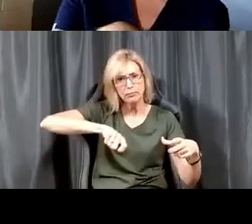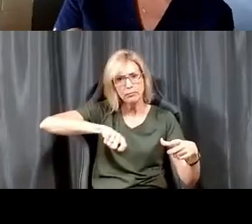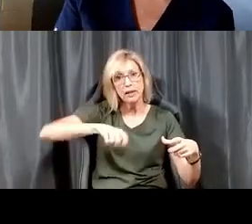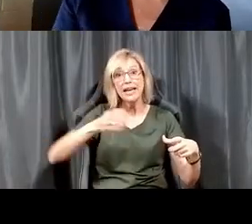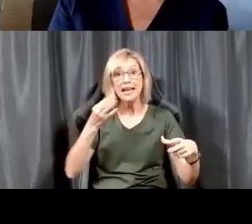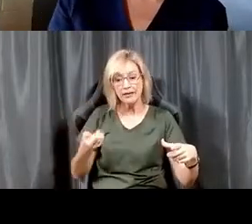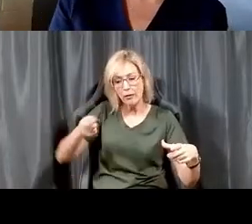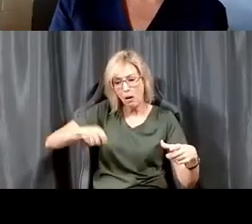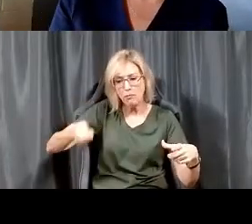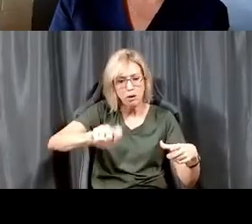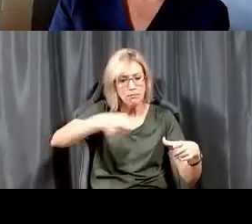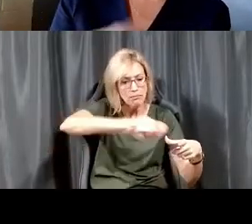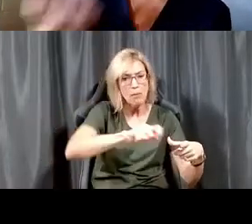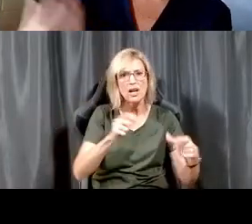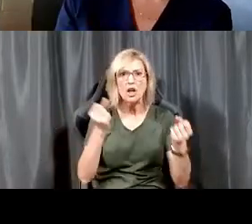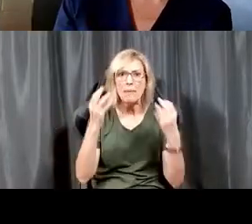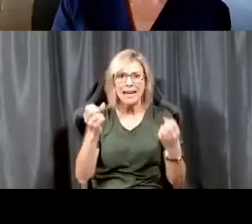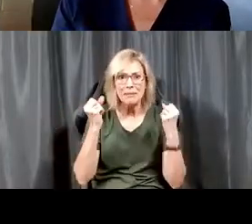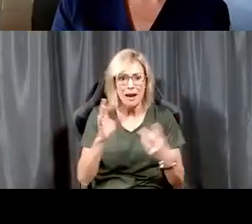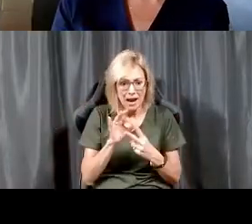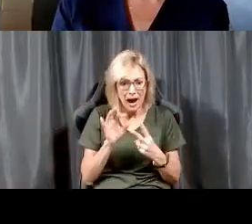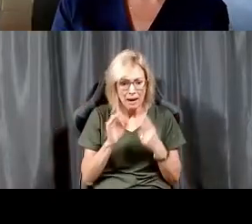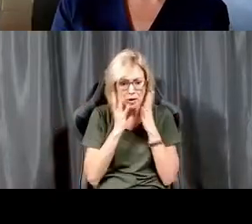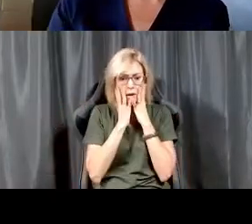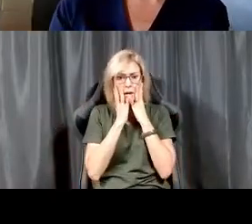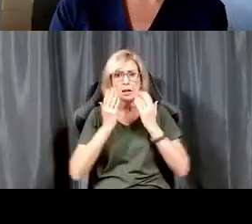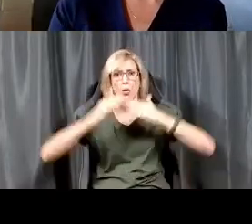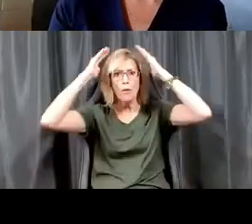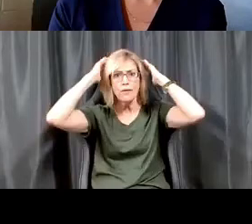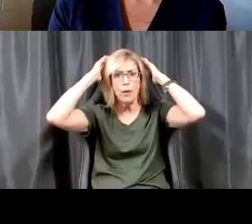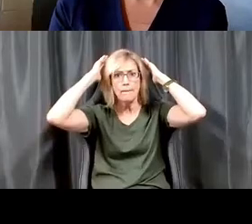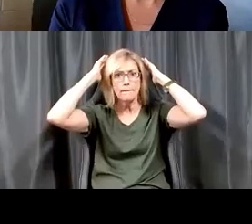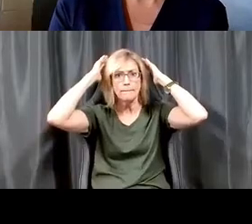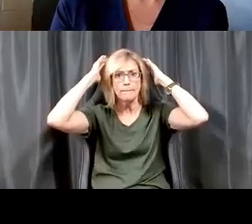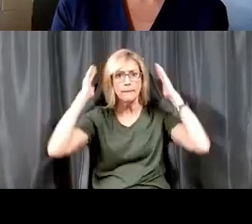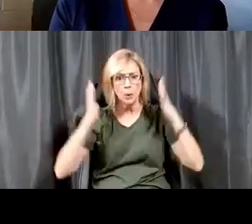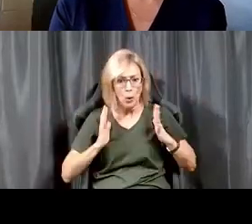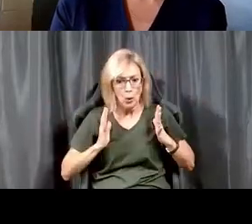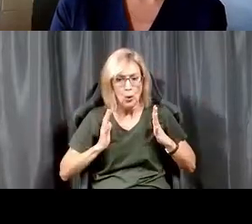option of food can be overwhelming for that child. That has sensitivity if to taste.